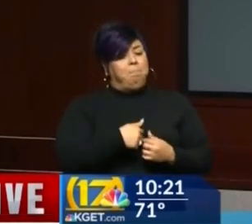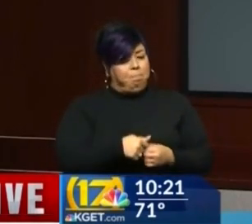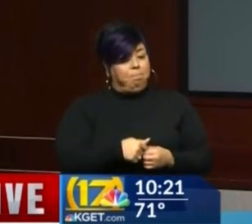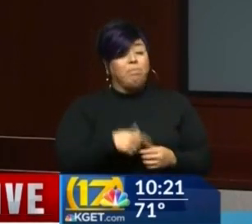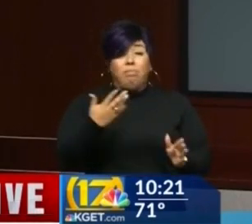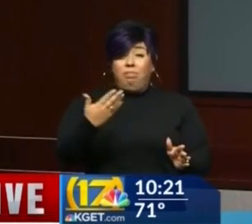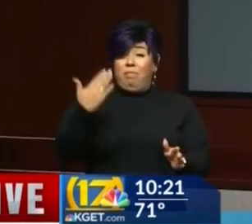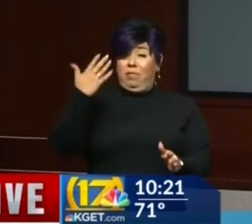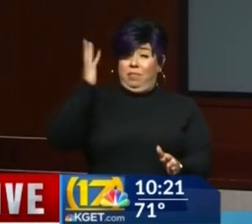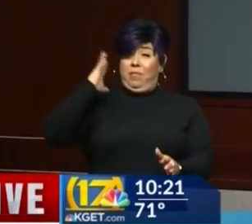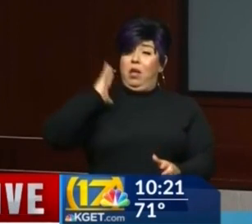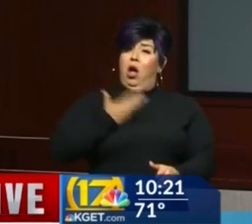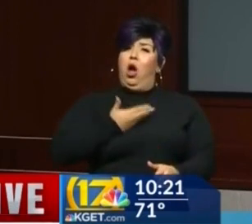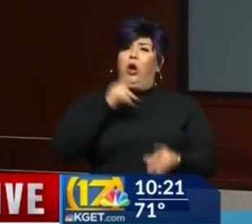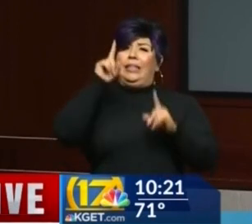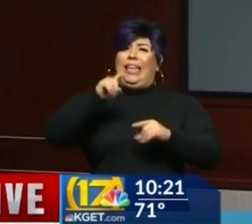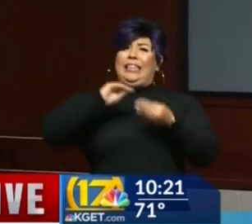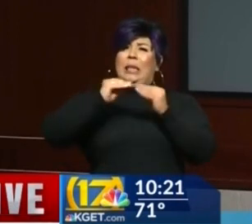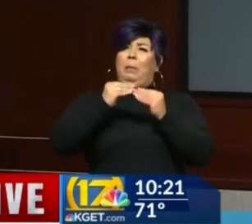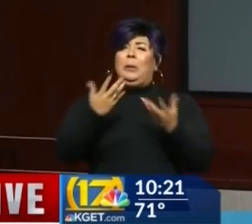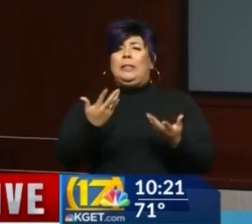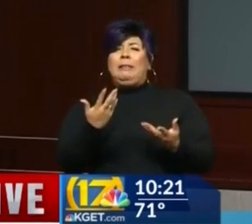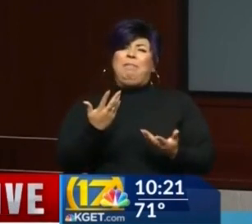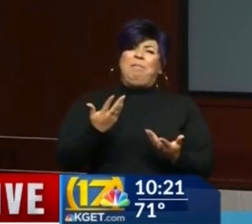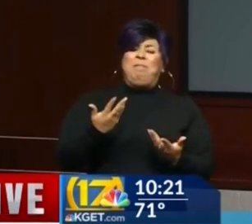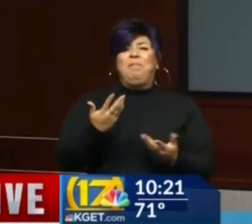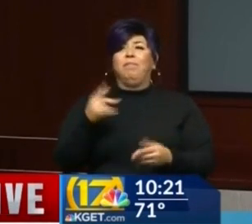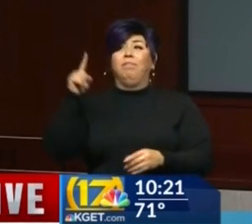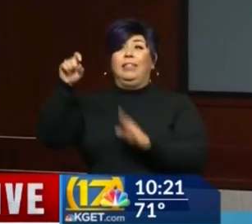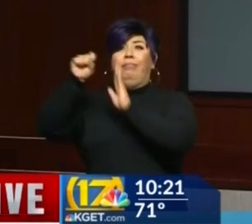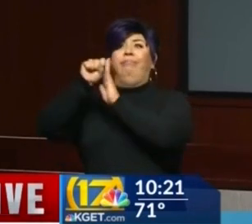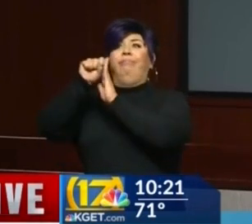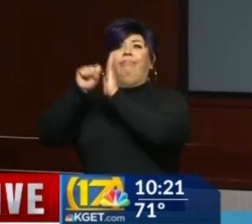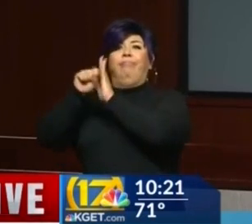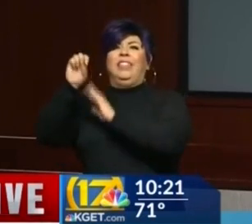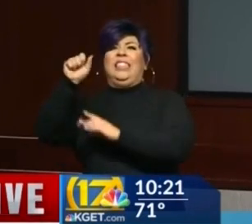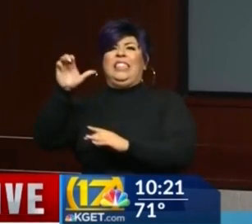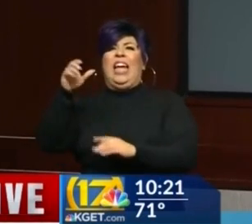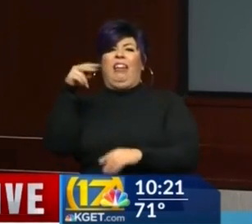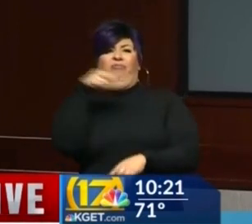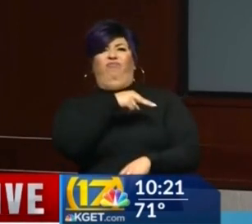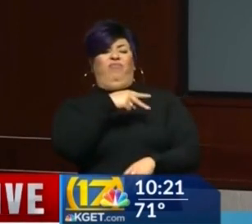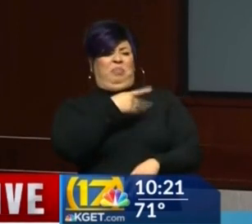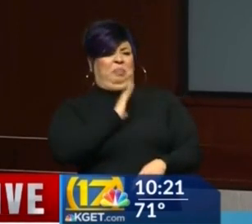Reporter: GREAT. MY FINAL QUESTION AND I WILL GIVE THE FLOOR TO EMILY.